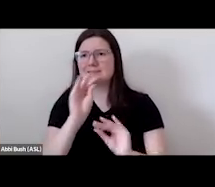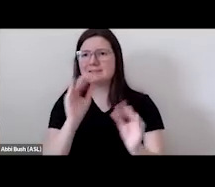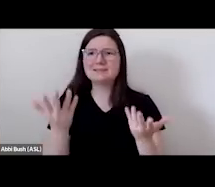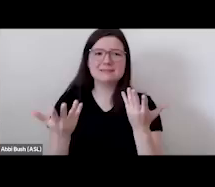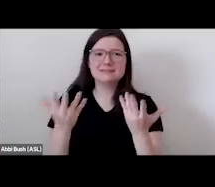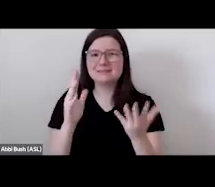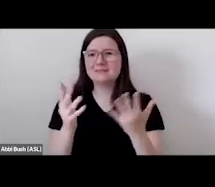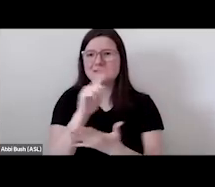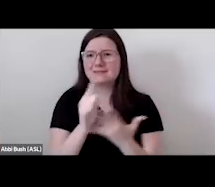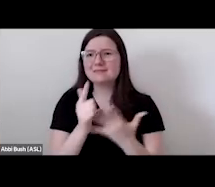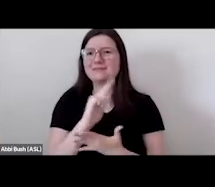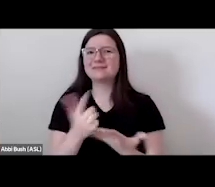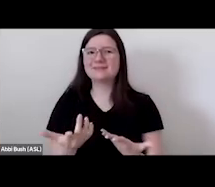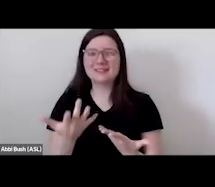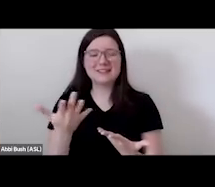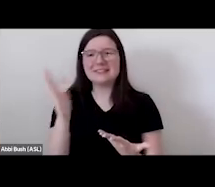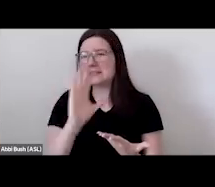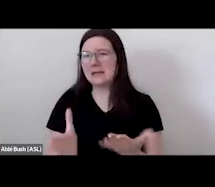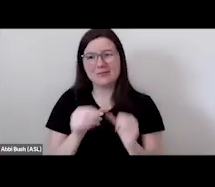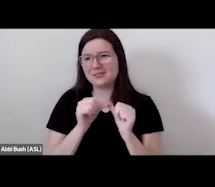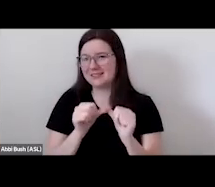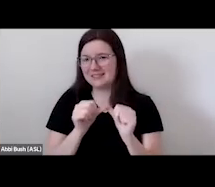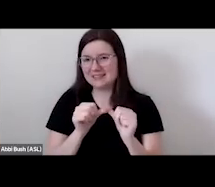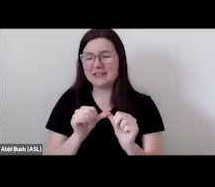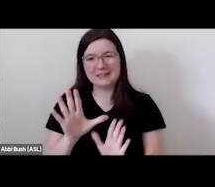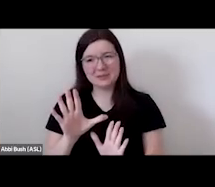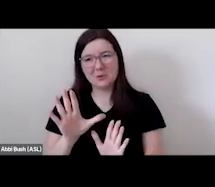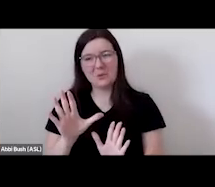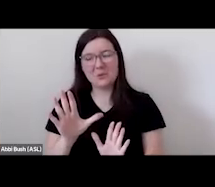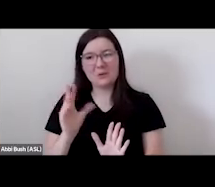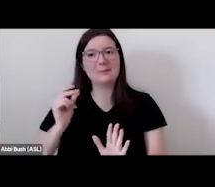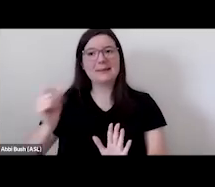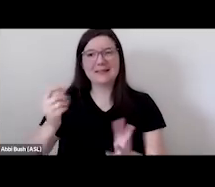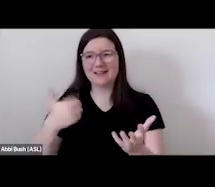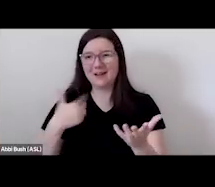but these are a lot of the common themes that I see when, especially when treating hoarding disorder.